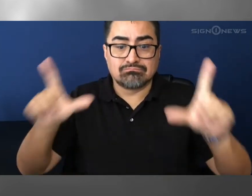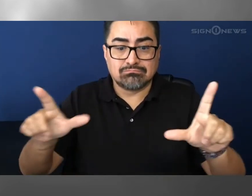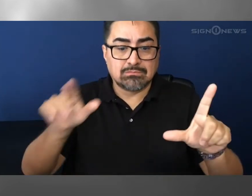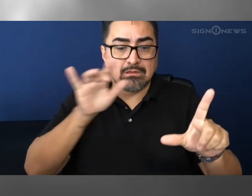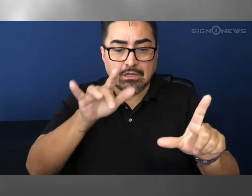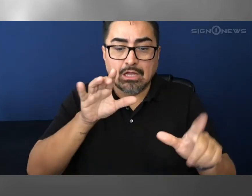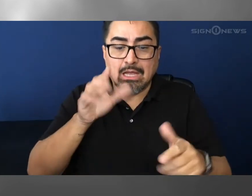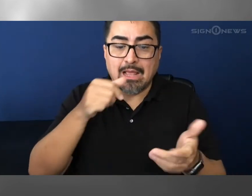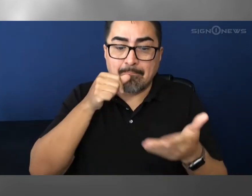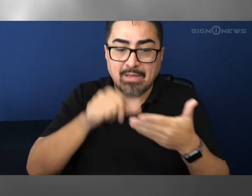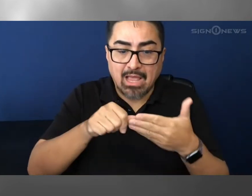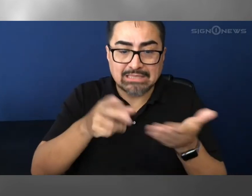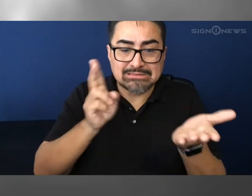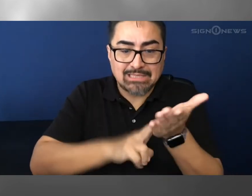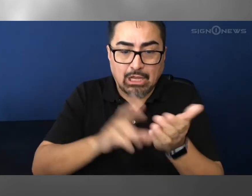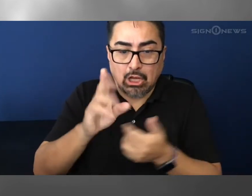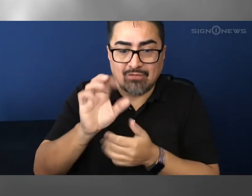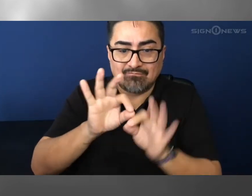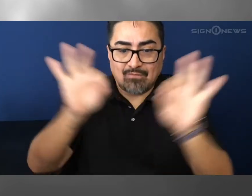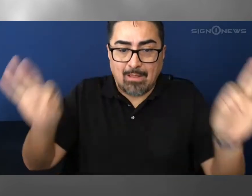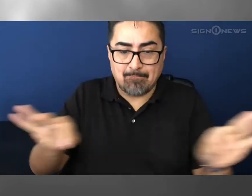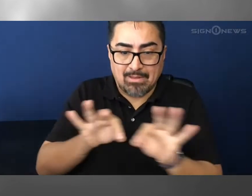The website is: